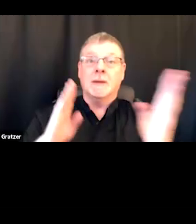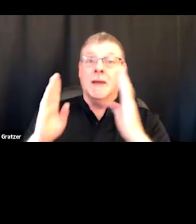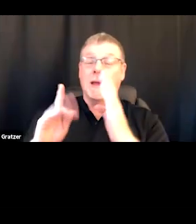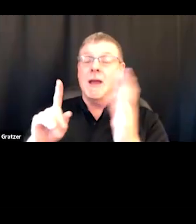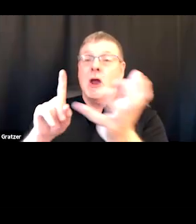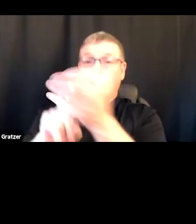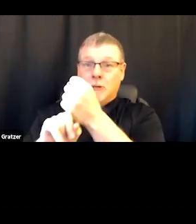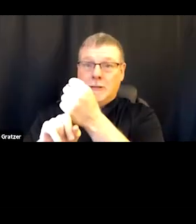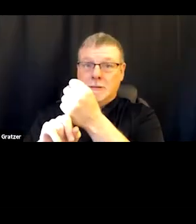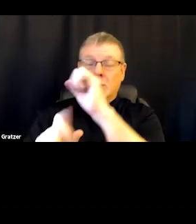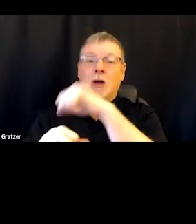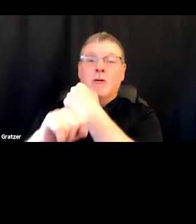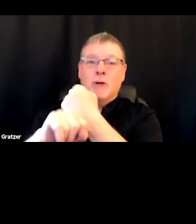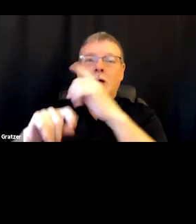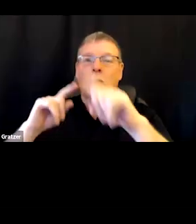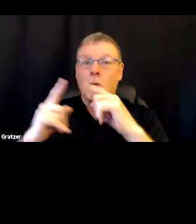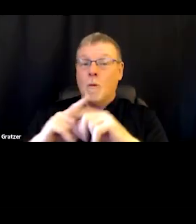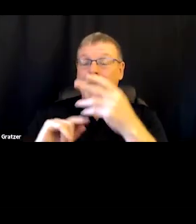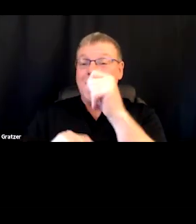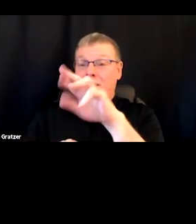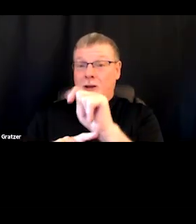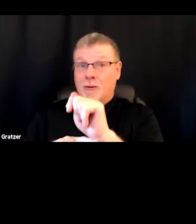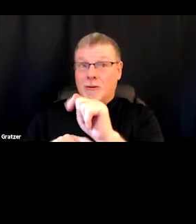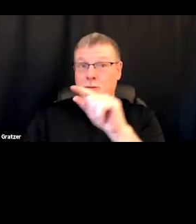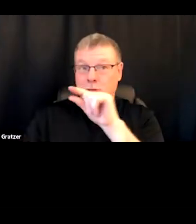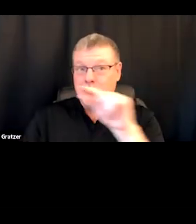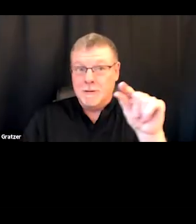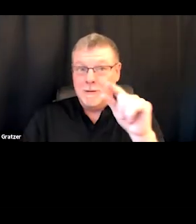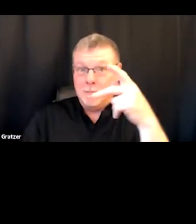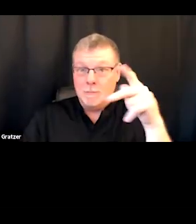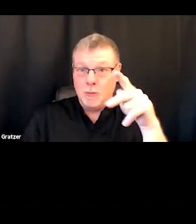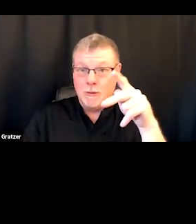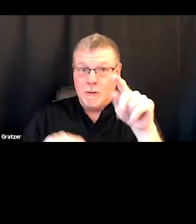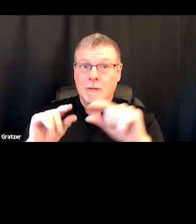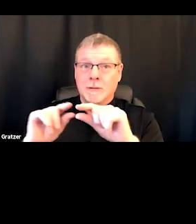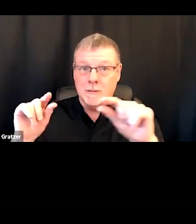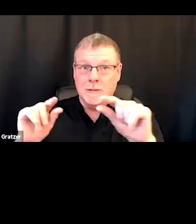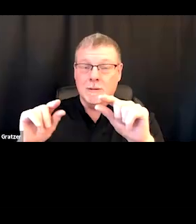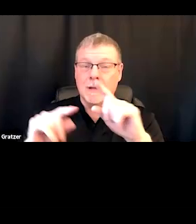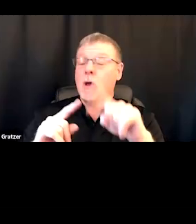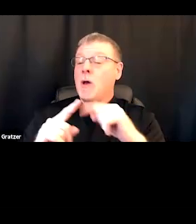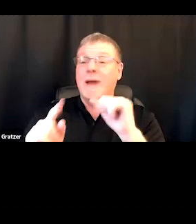in comparison to when HEART is on calls, which is in the purple, and in comparison to when we are not on calls,